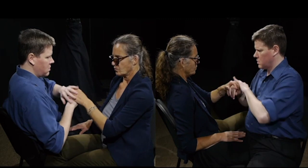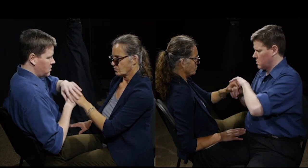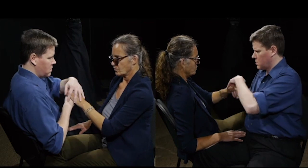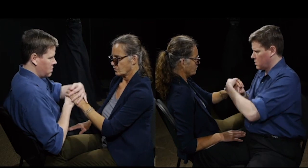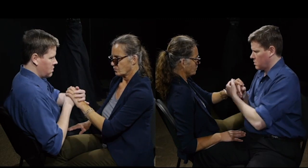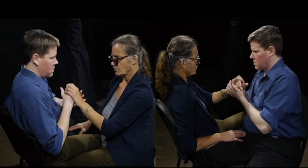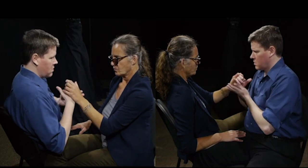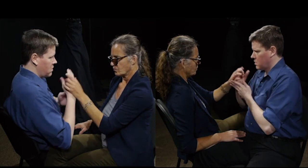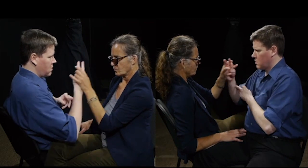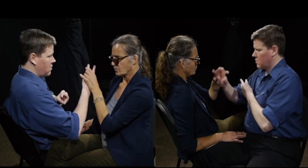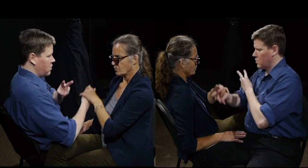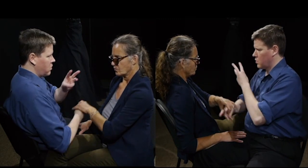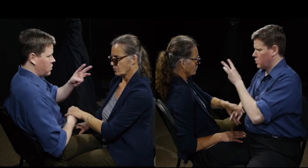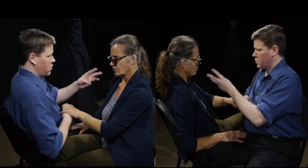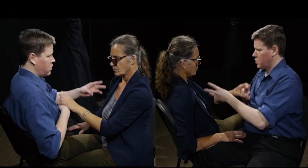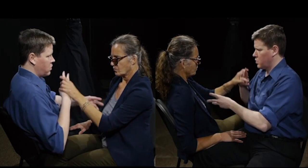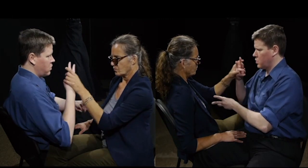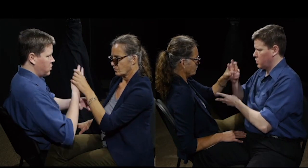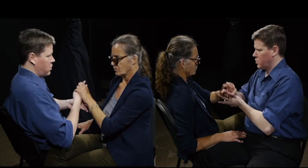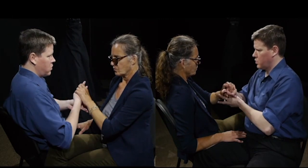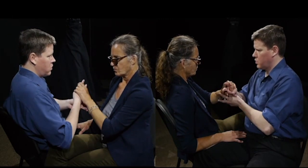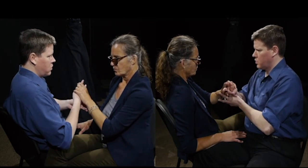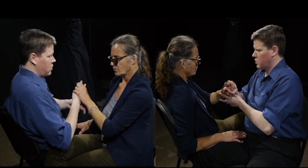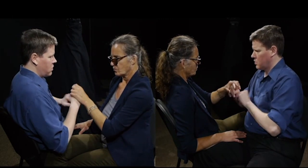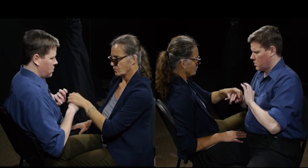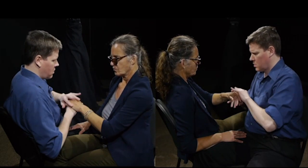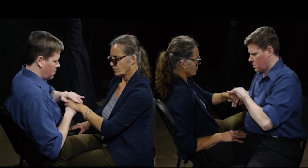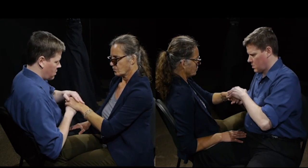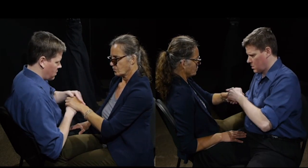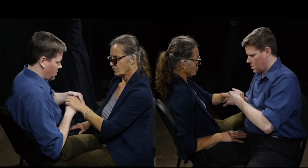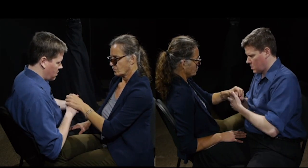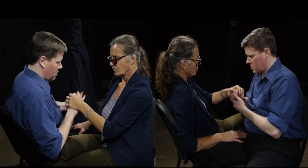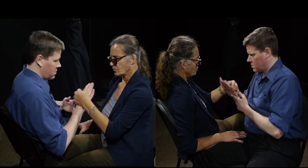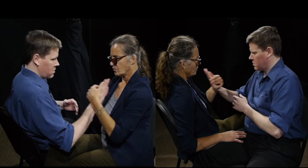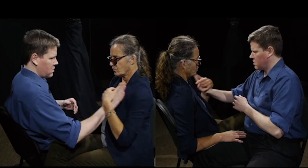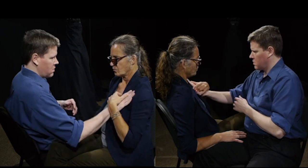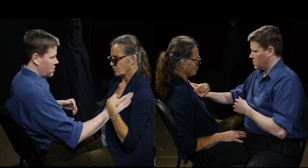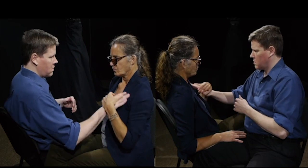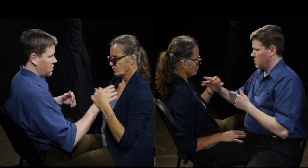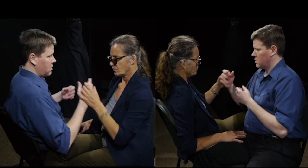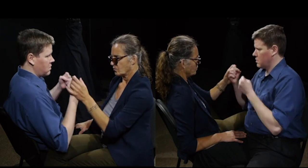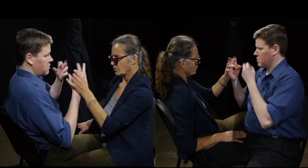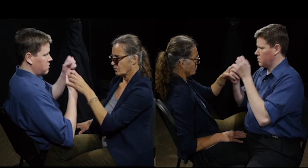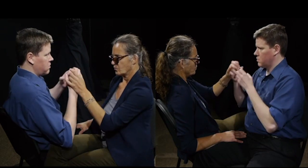including American Sign Language and breaks a lexicon down into three categories.